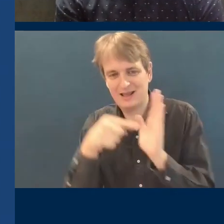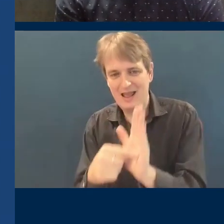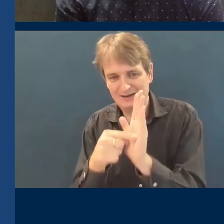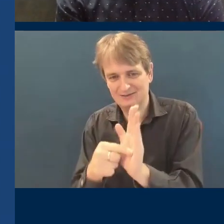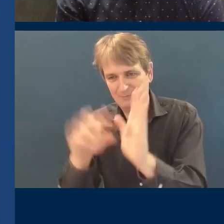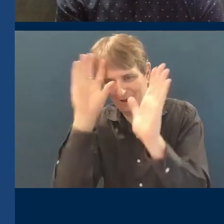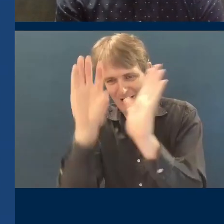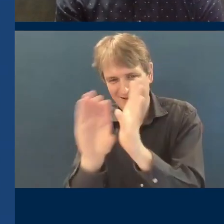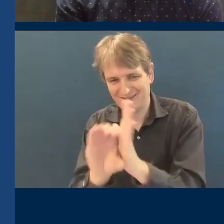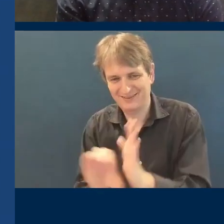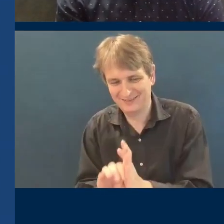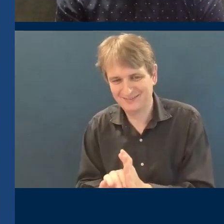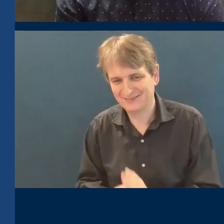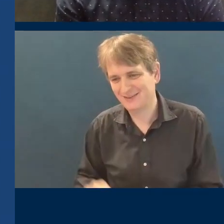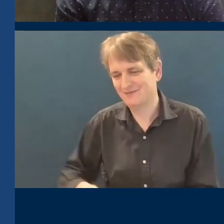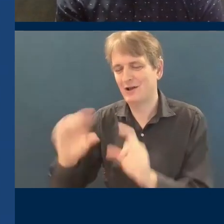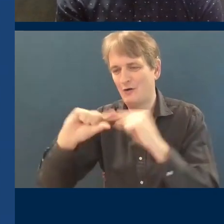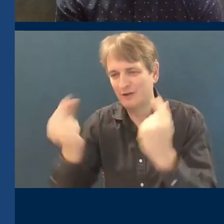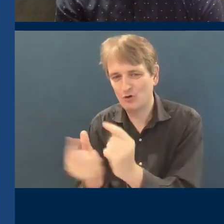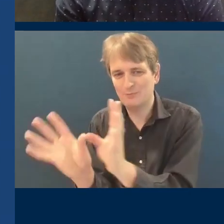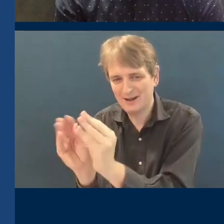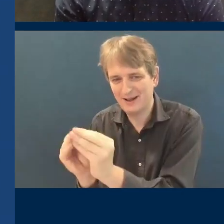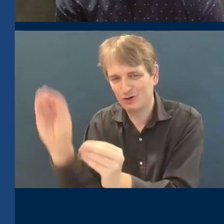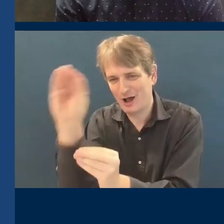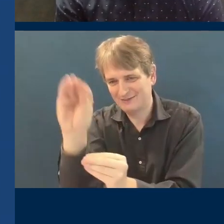You know, my slides, you'll see an example right? I've included a picture of that.